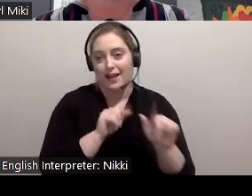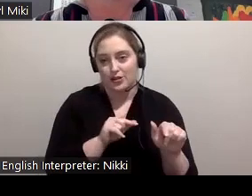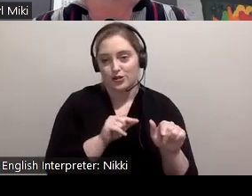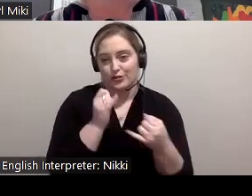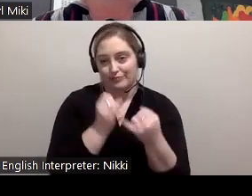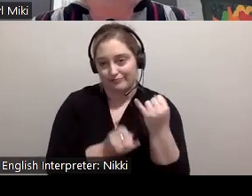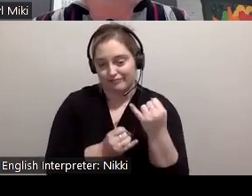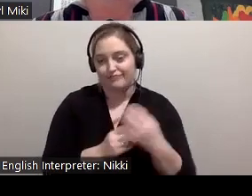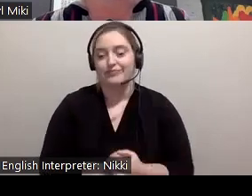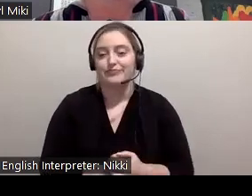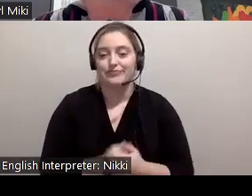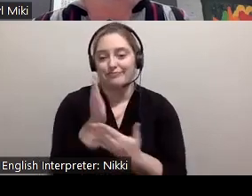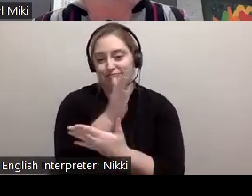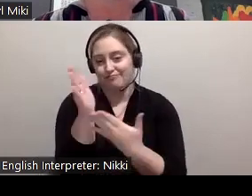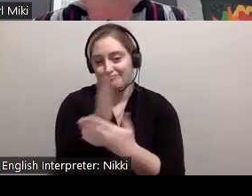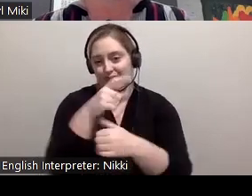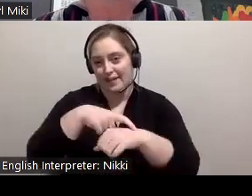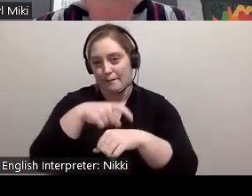period.